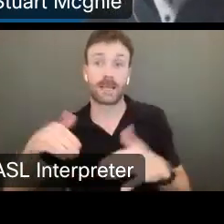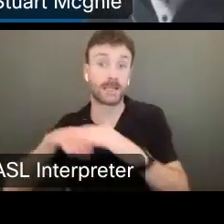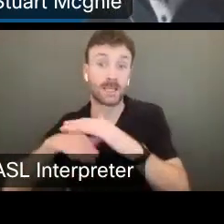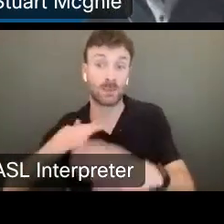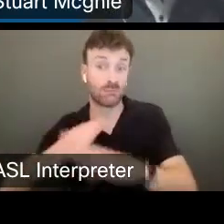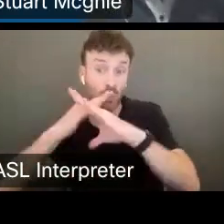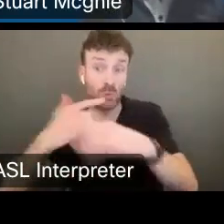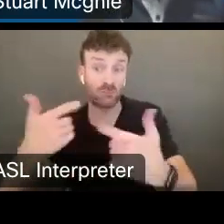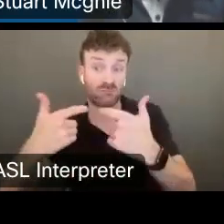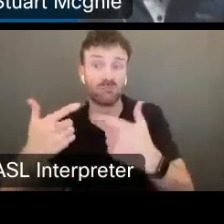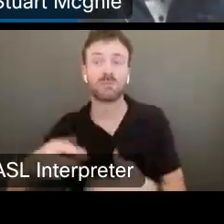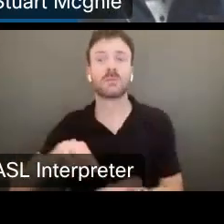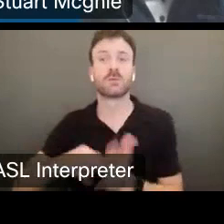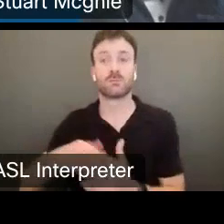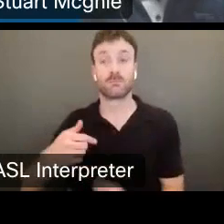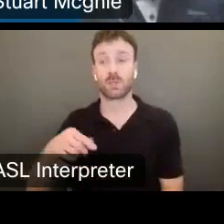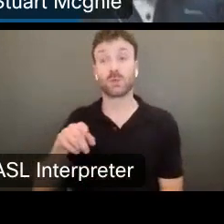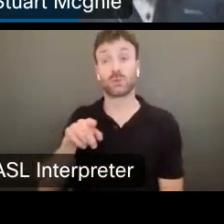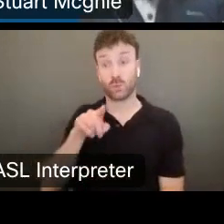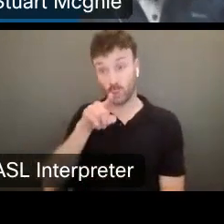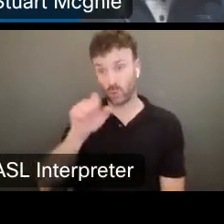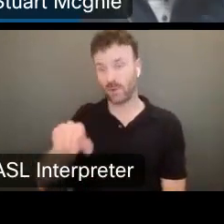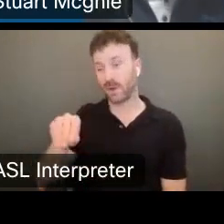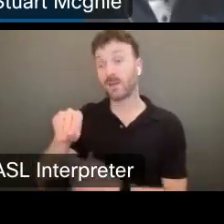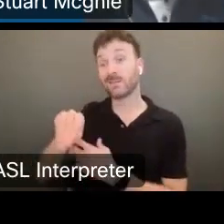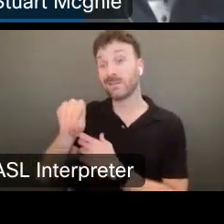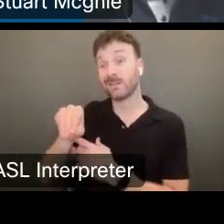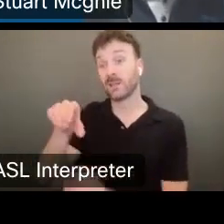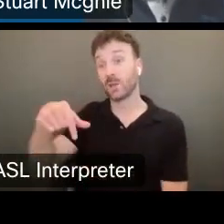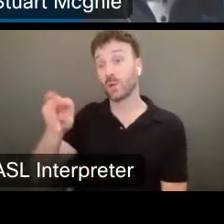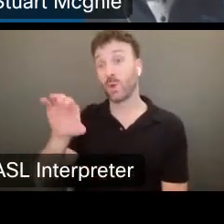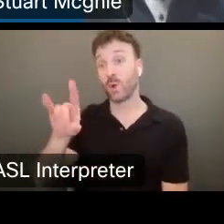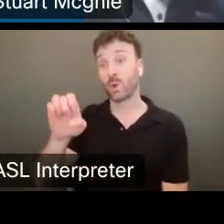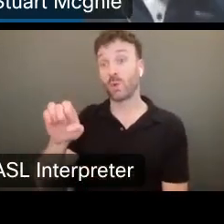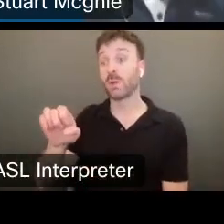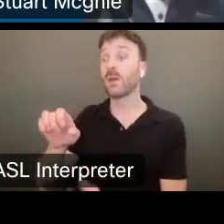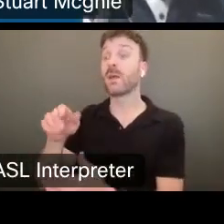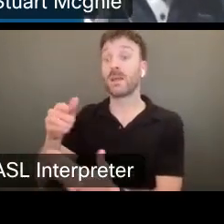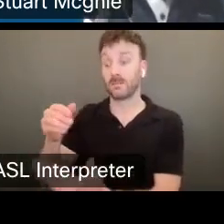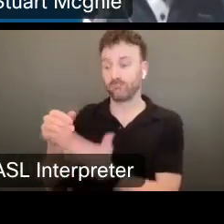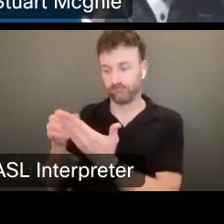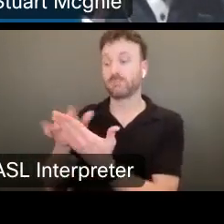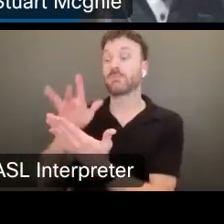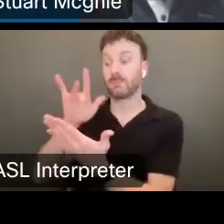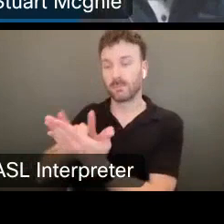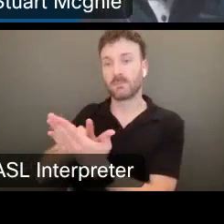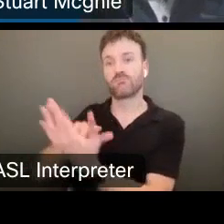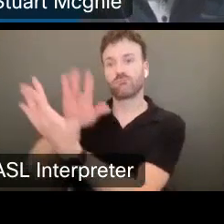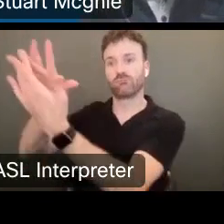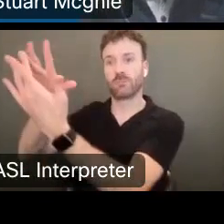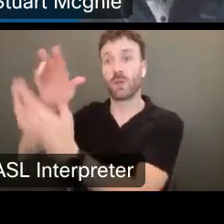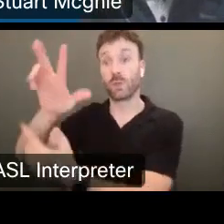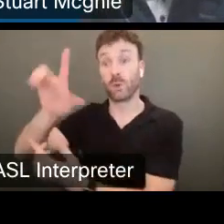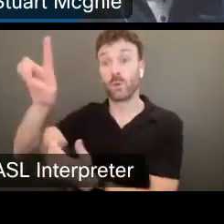take a picture of that QR code, contact 311 through it, and immediately isolate your concern